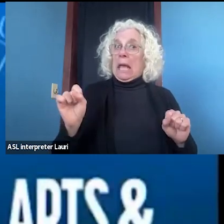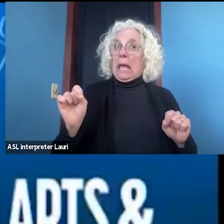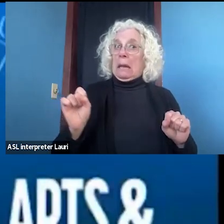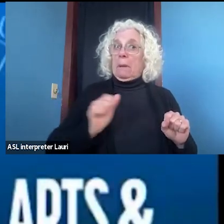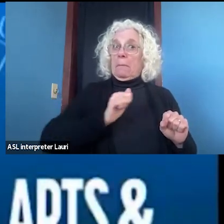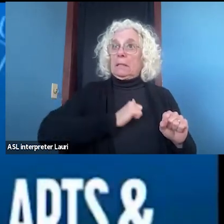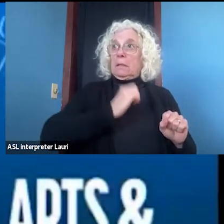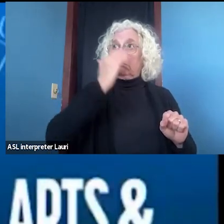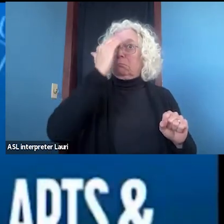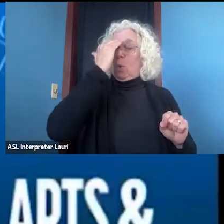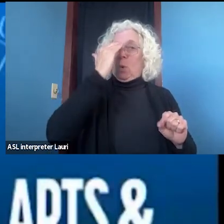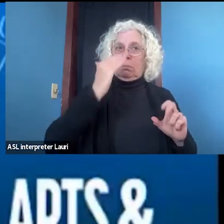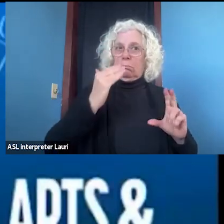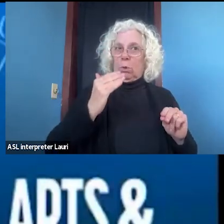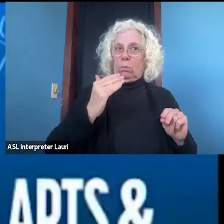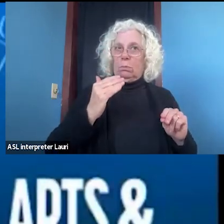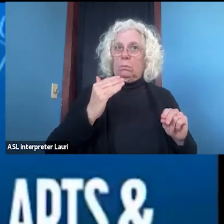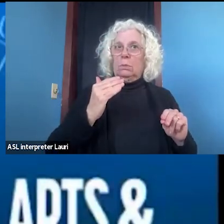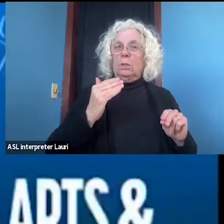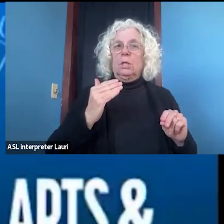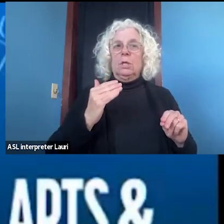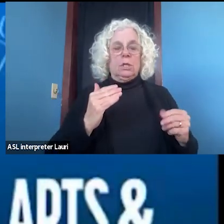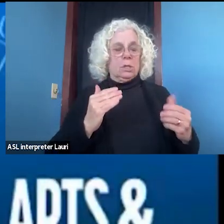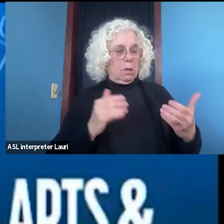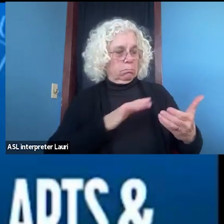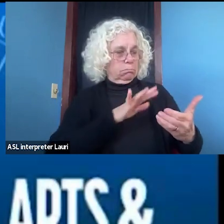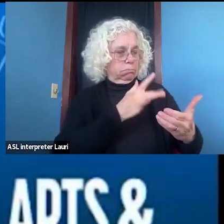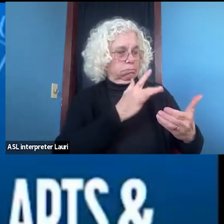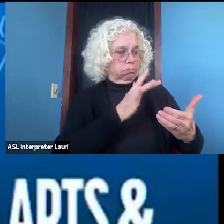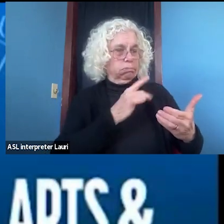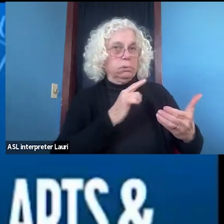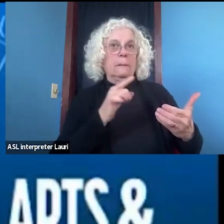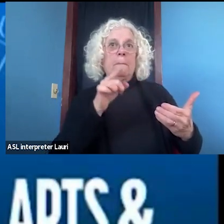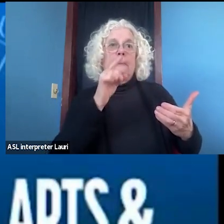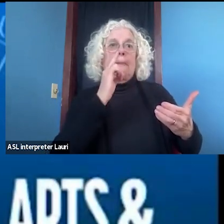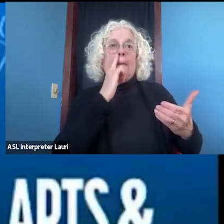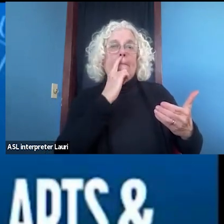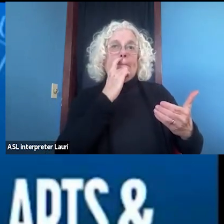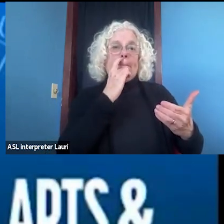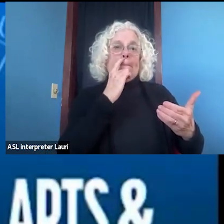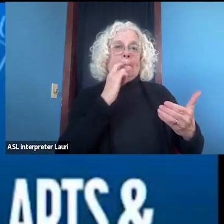so I went to my phone, I went to the explorer, and you can see I can just pull this right up on your phone.